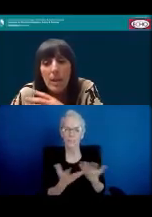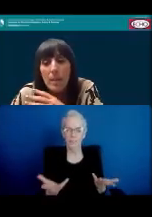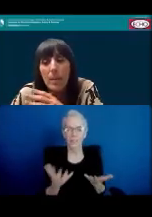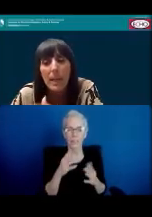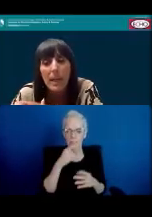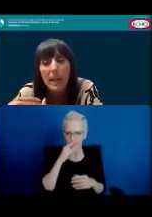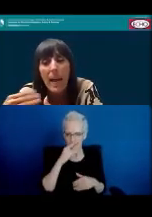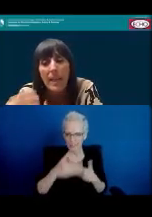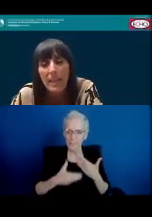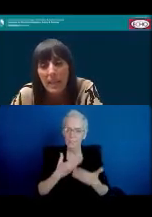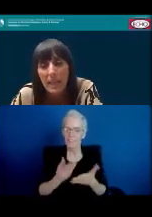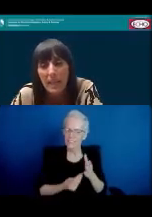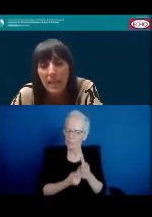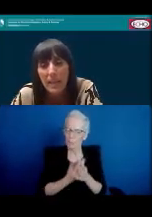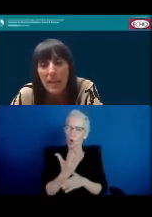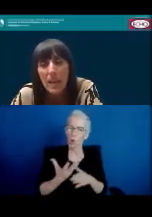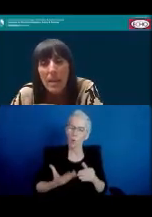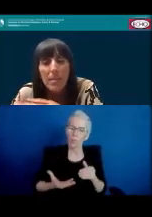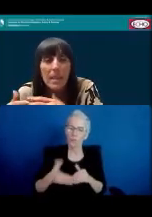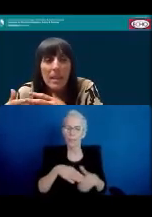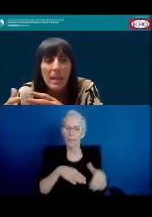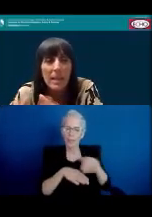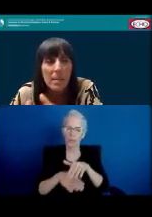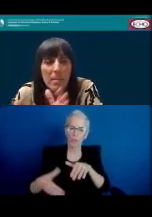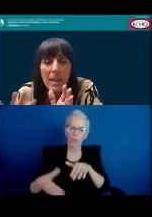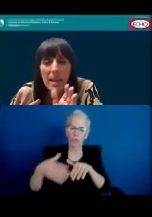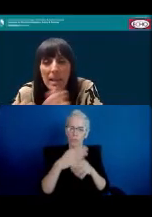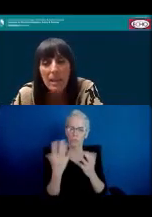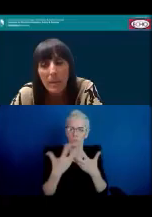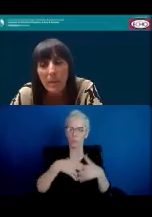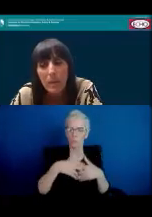the play adds layers, but it doesn't mean that some of those